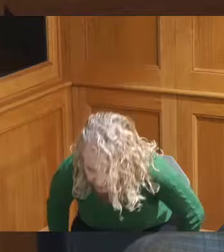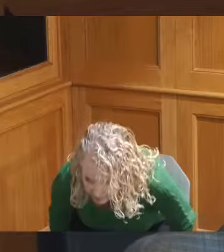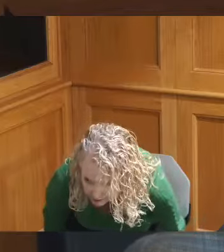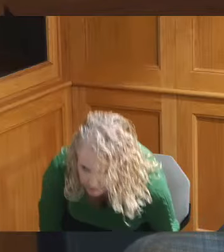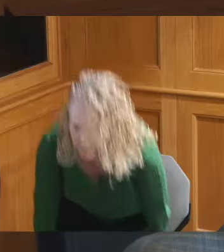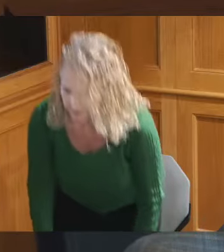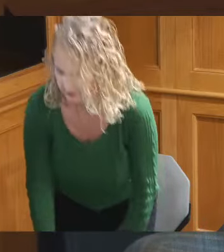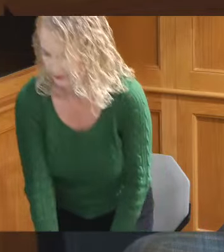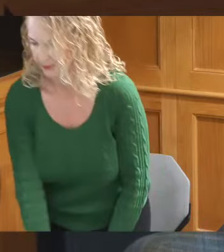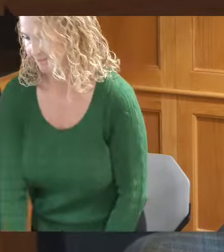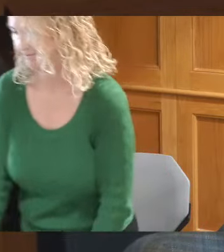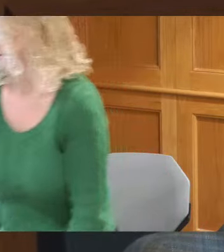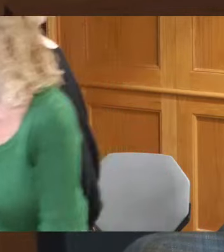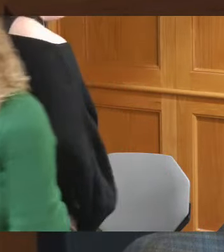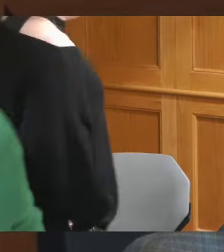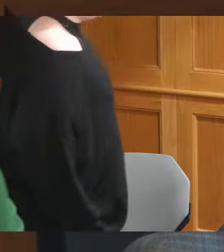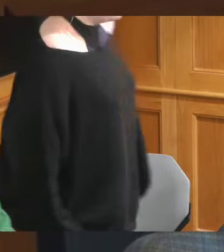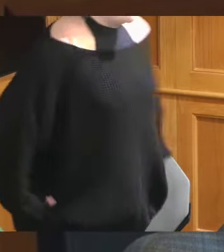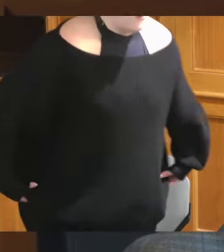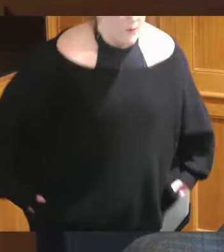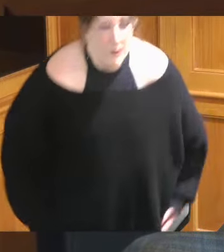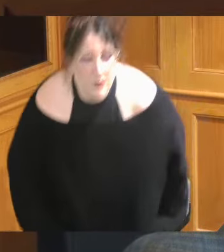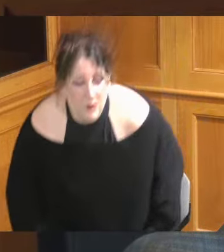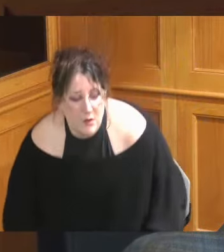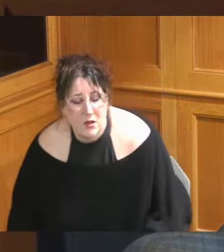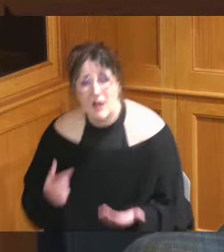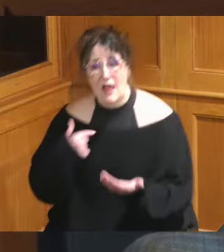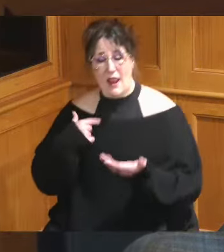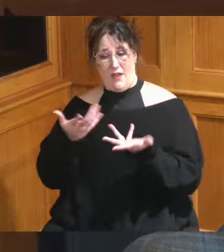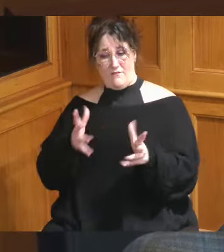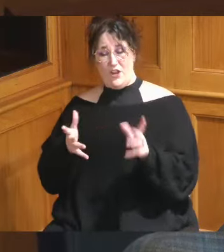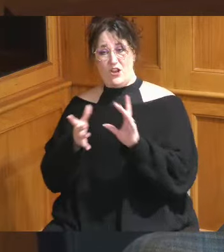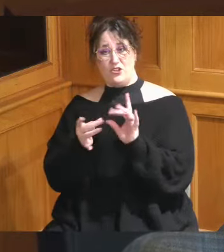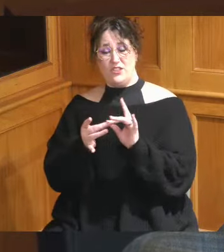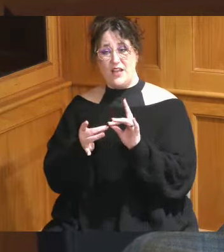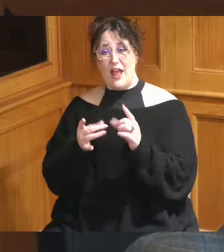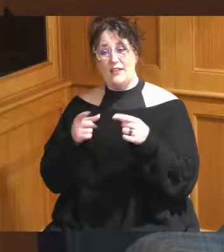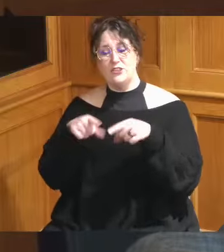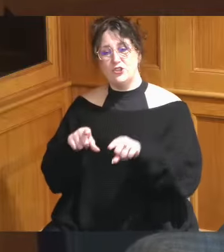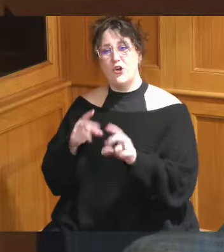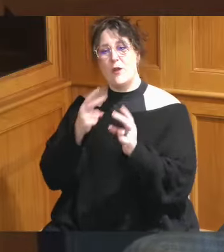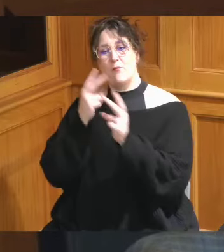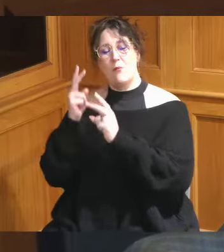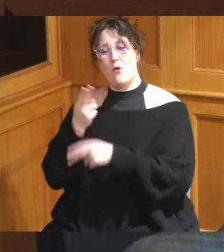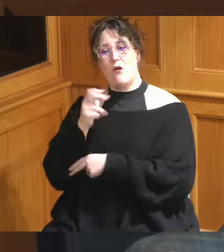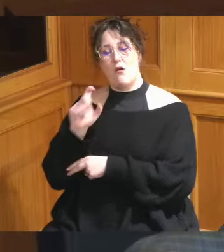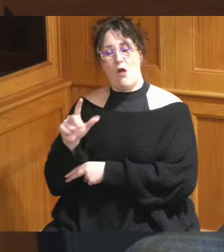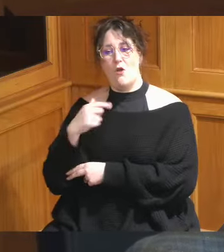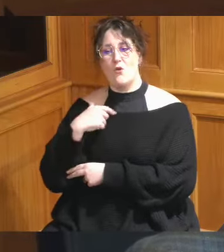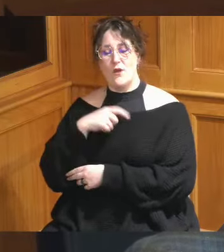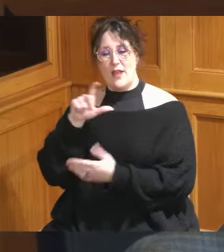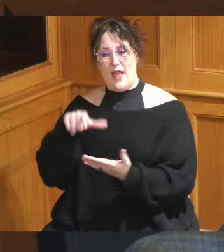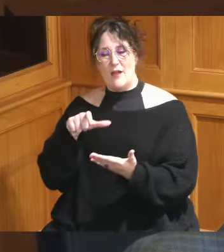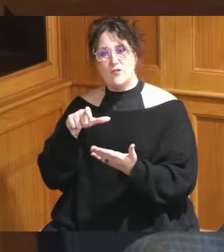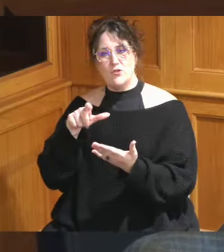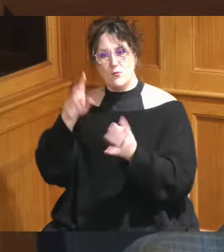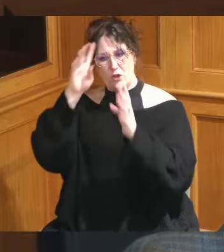the Memorial Hall. We got to look at it from a different lens. We got to be more nimble now. We